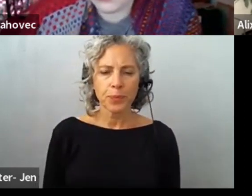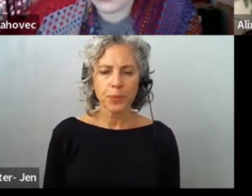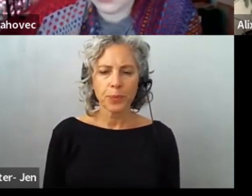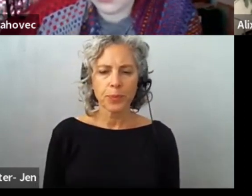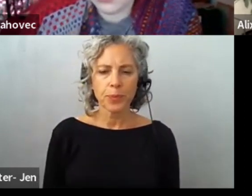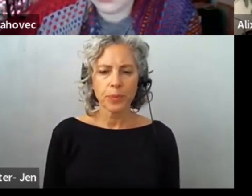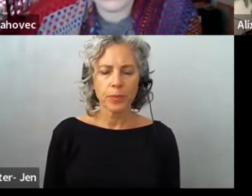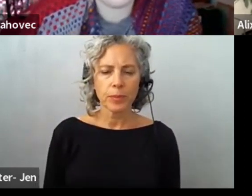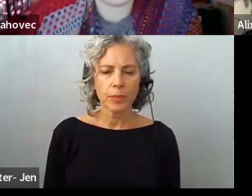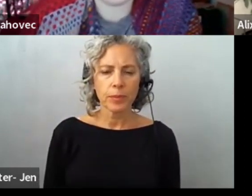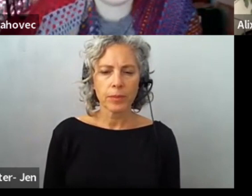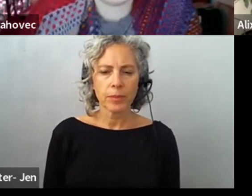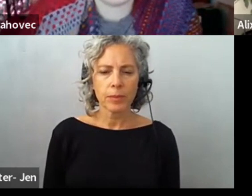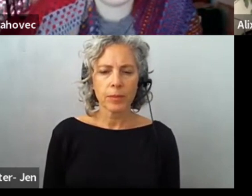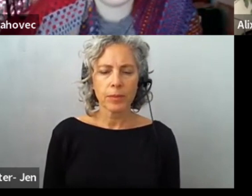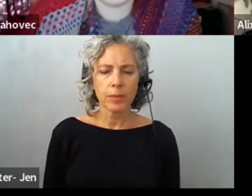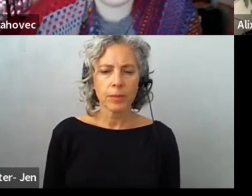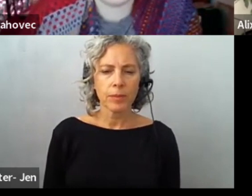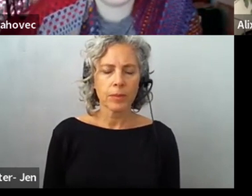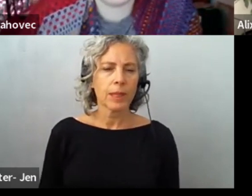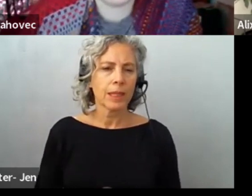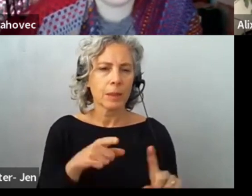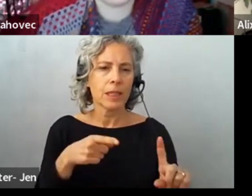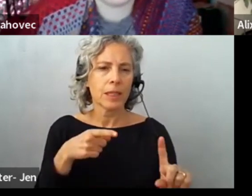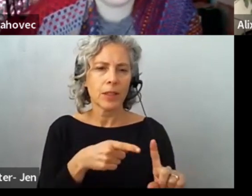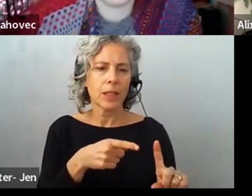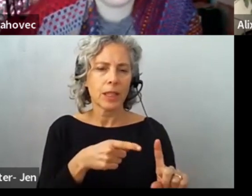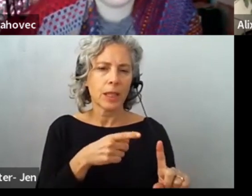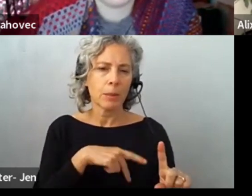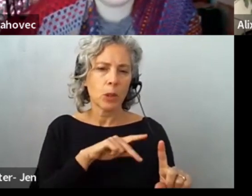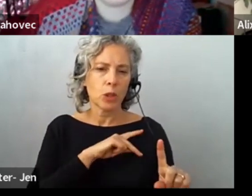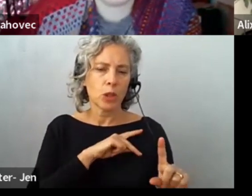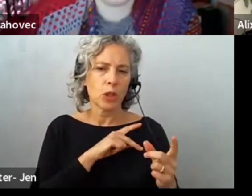this is specifically to personal assistant or direct support